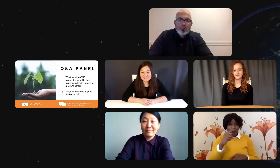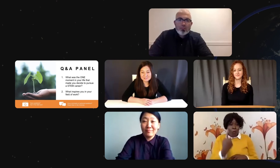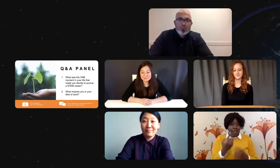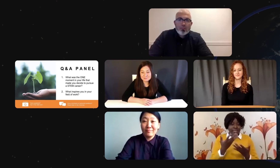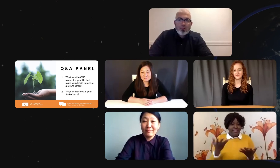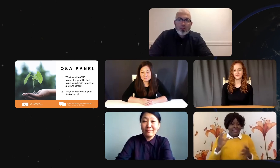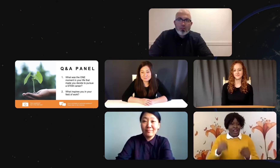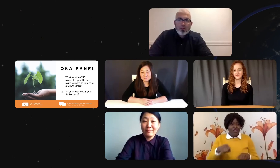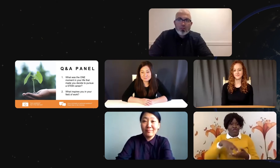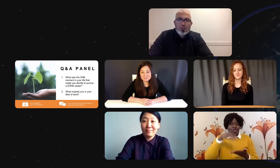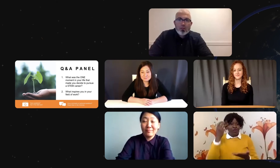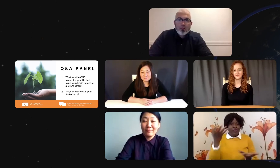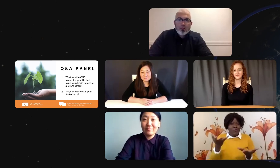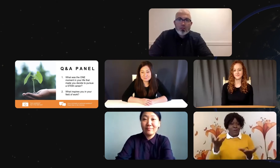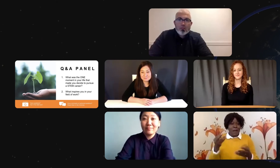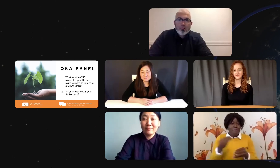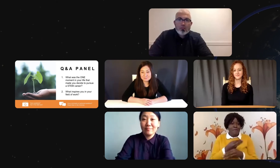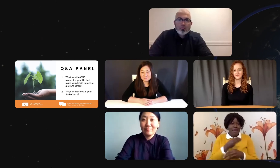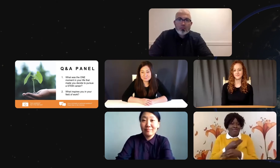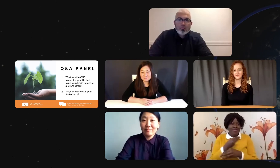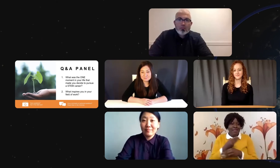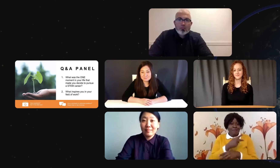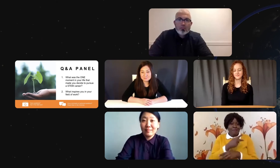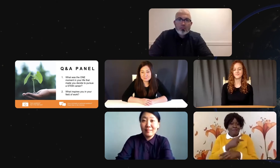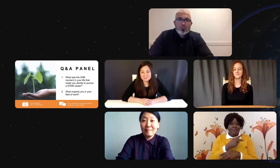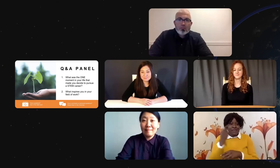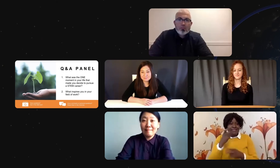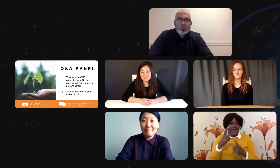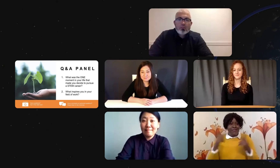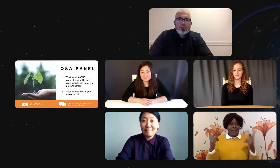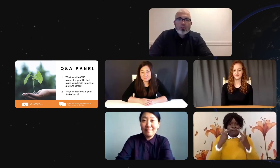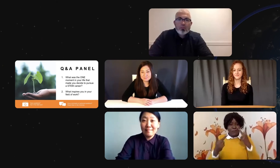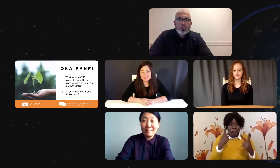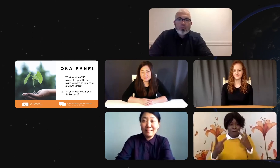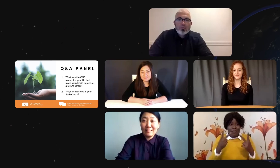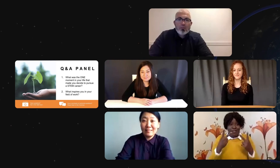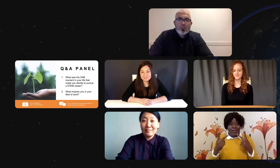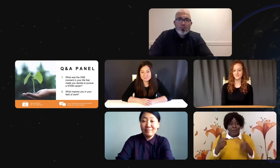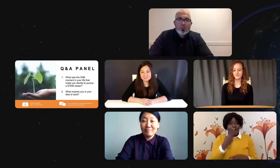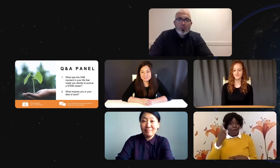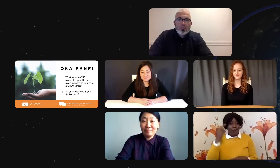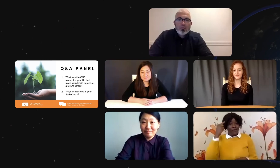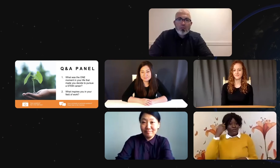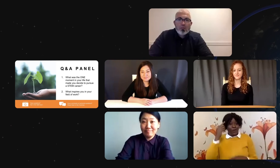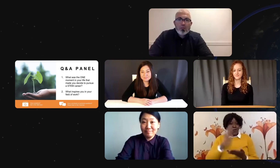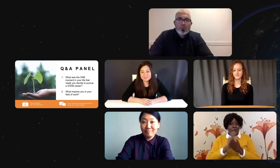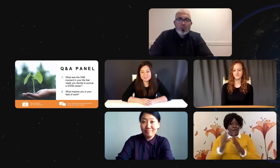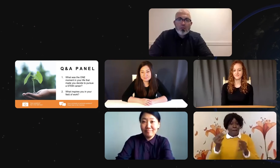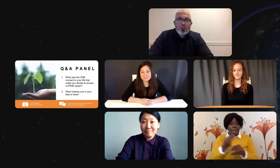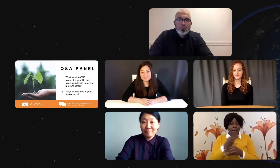to communicate. But, I could learn and know math. It was very visual.